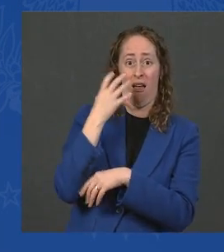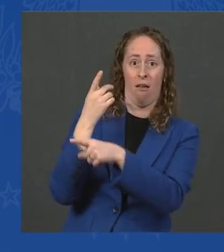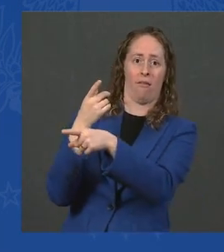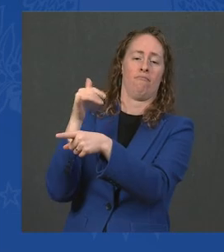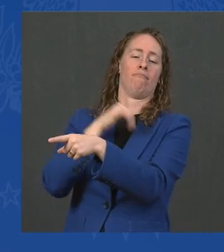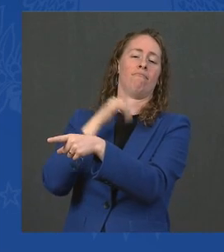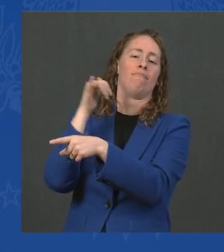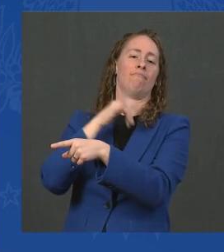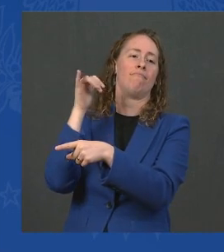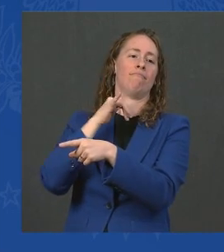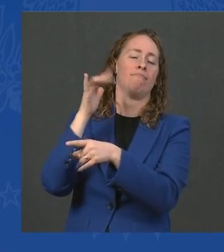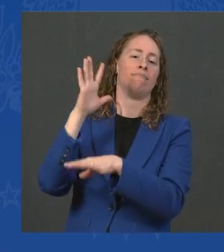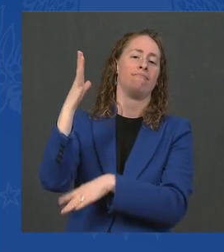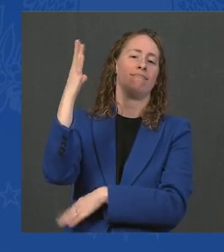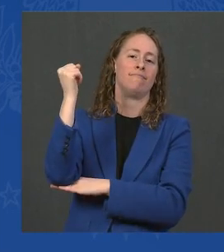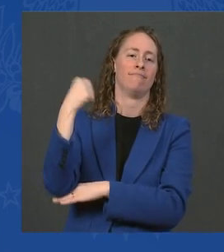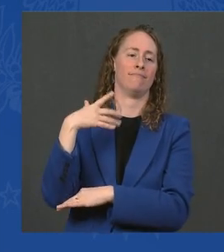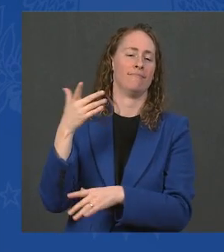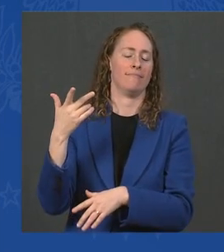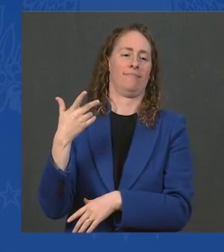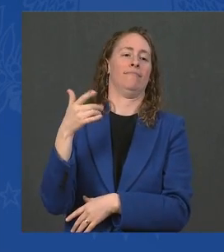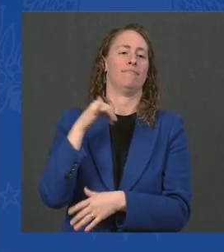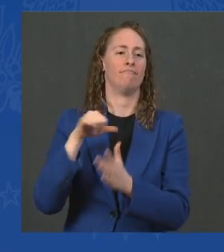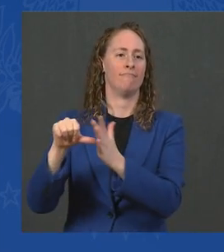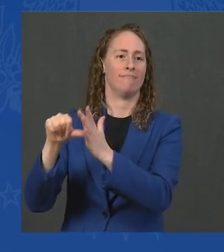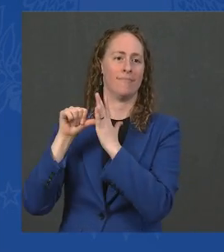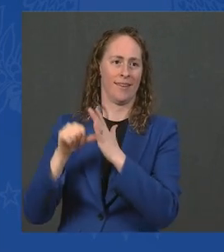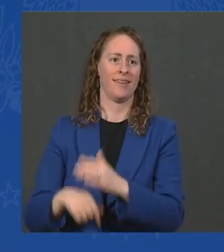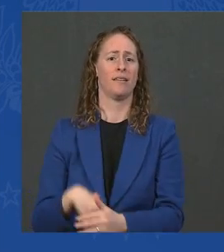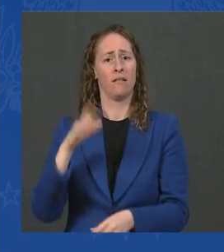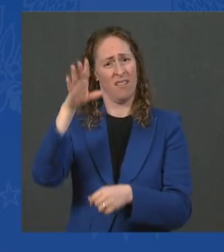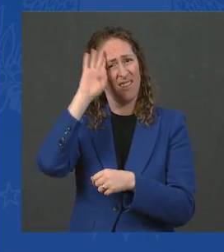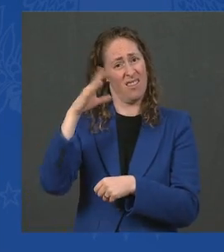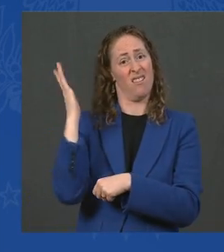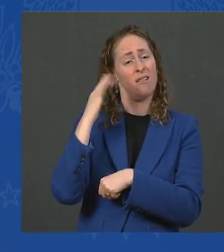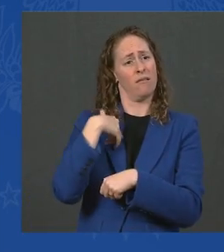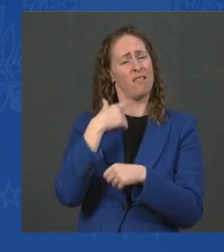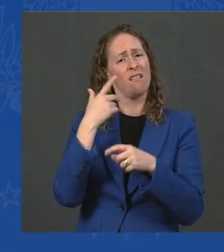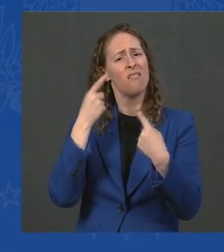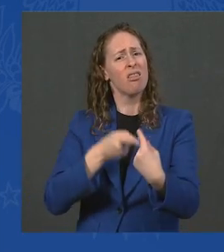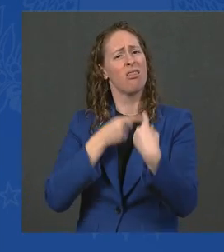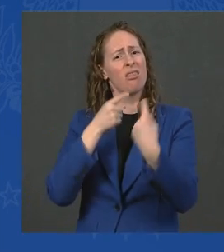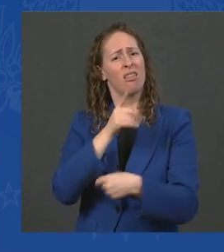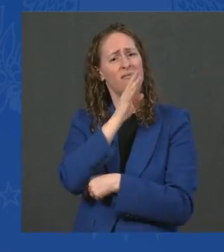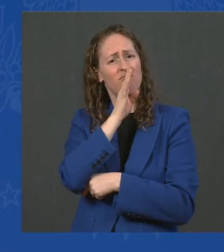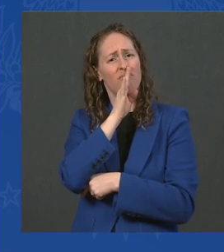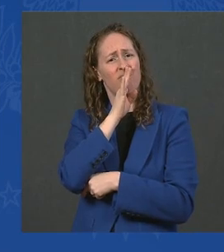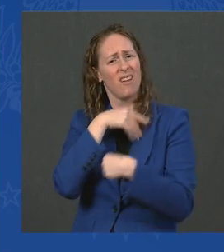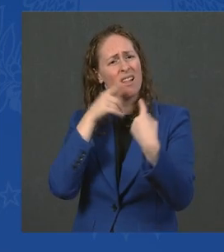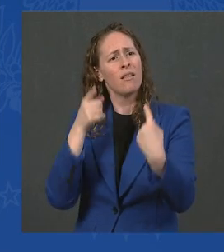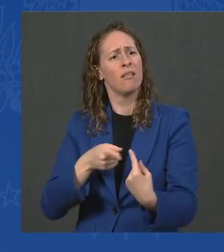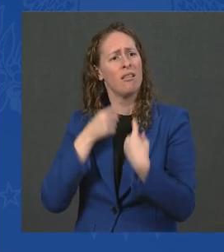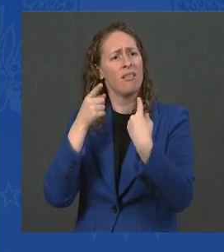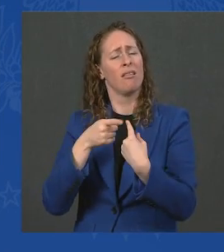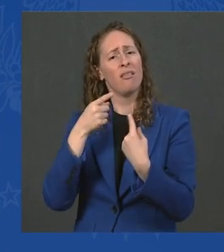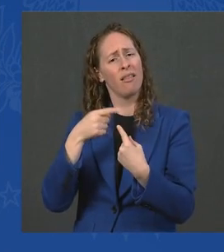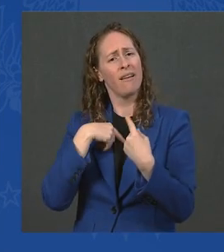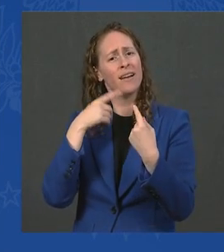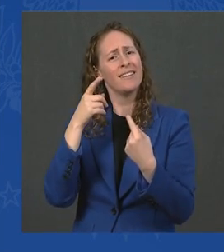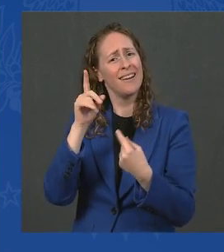Because I used to talk -- t- -- t- -- talk -- talk like -- like that. I stuttered, and especially